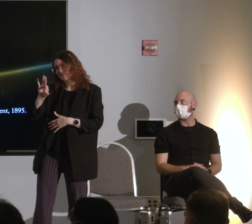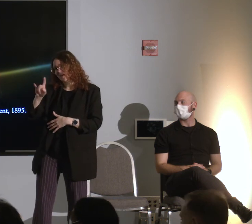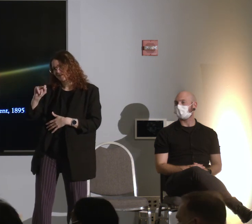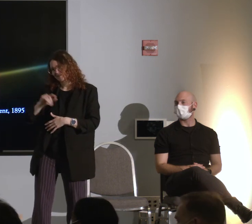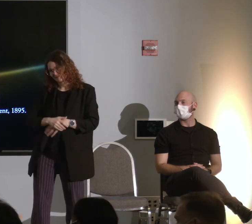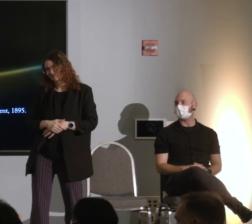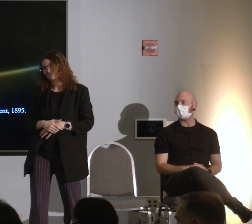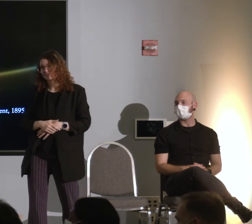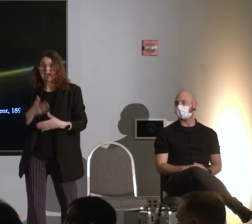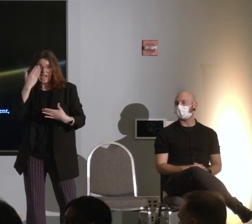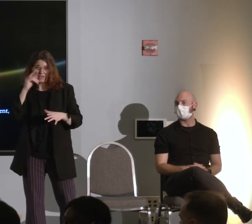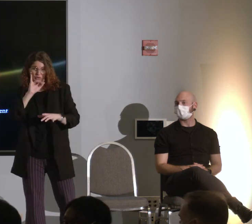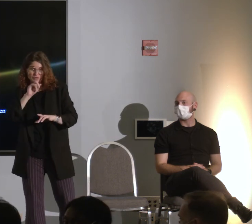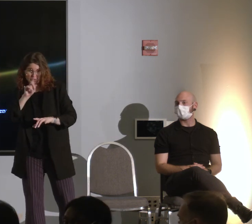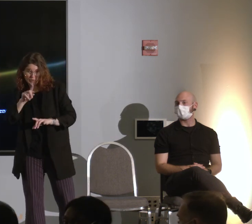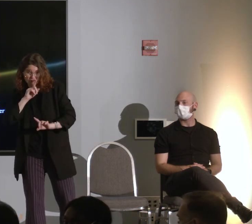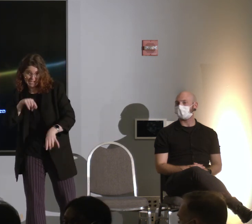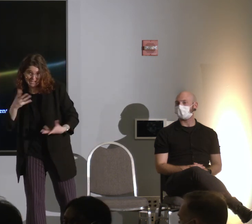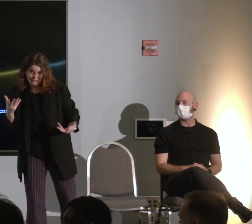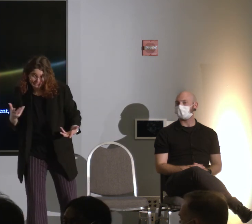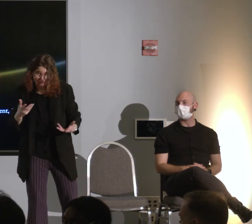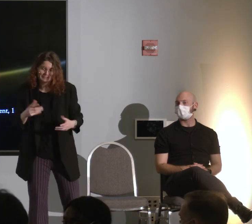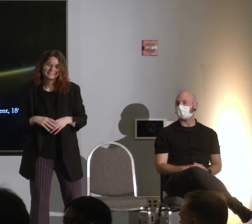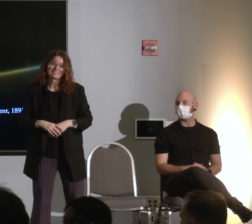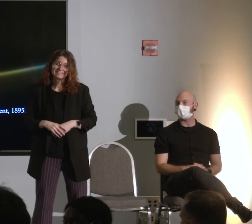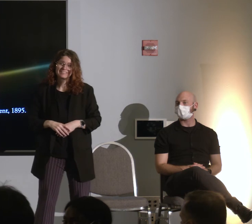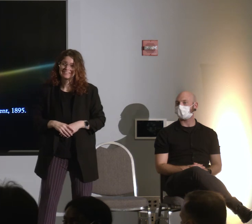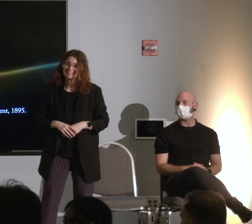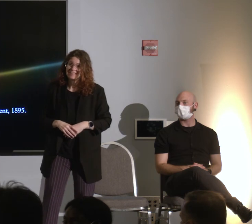I don't know if that answers your question, but there is that tension.